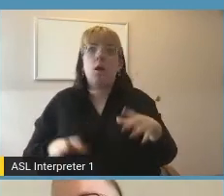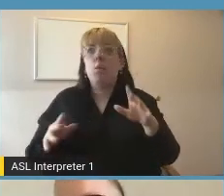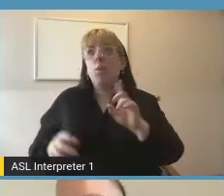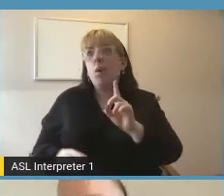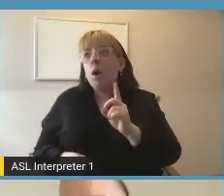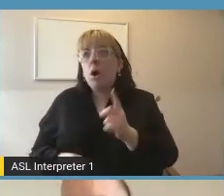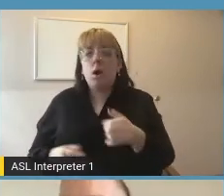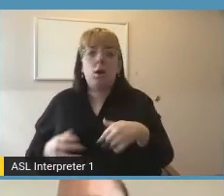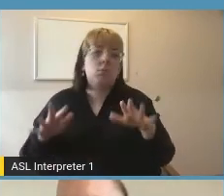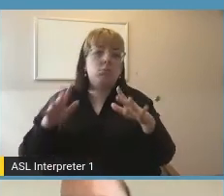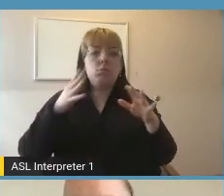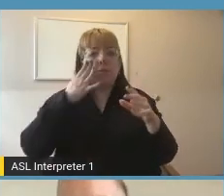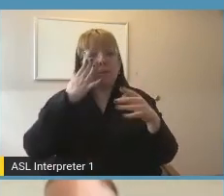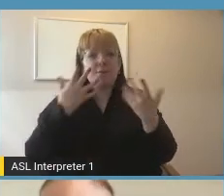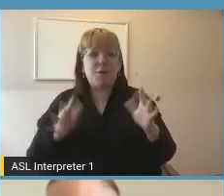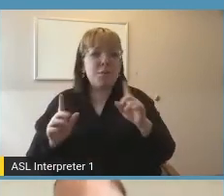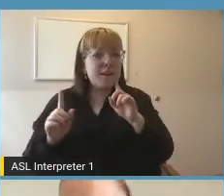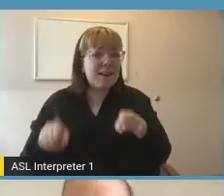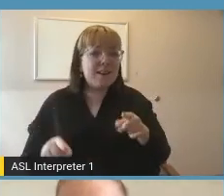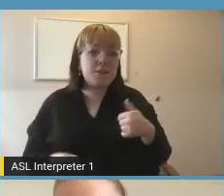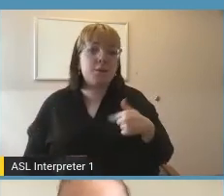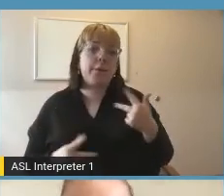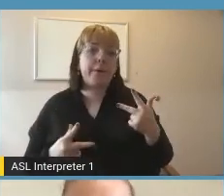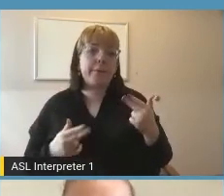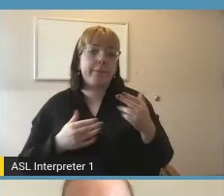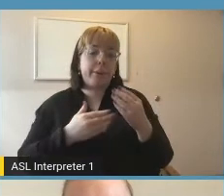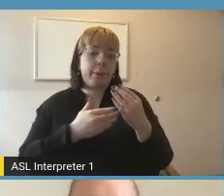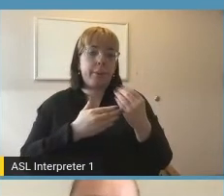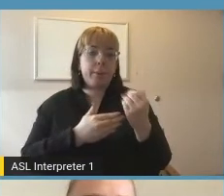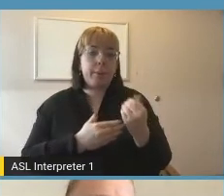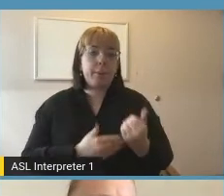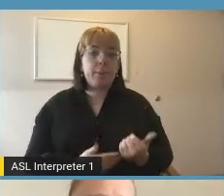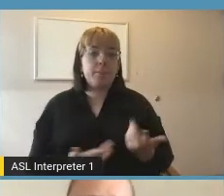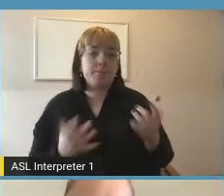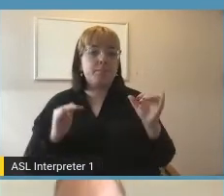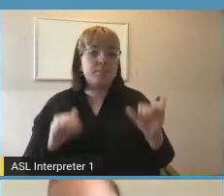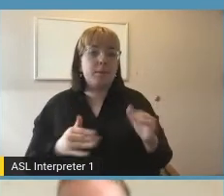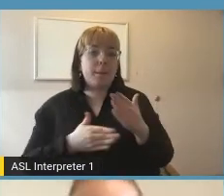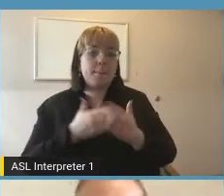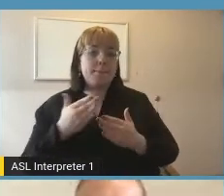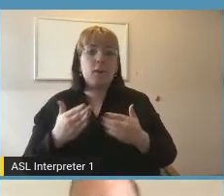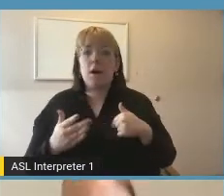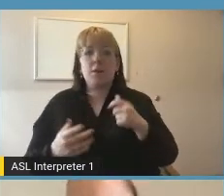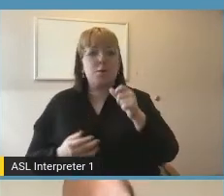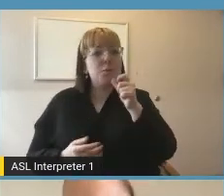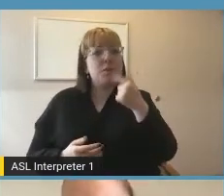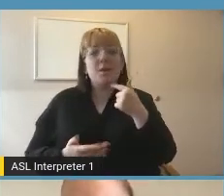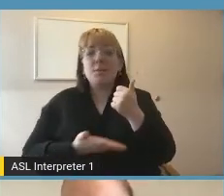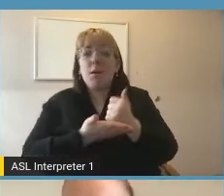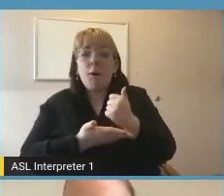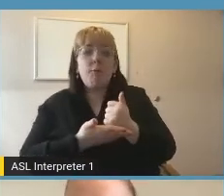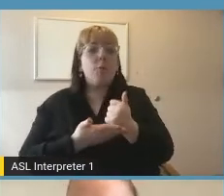to answer that question already. So I cut myself out where I did not think was helpful or added anything to the listening experience.